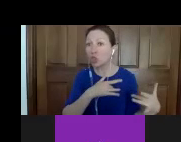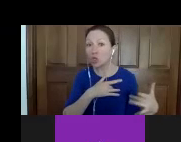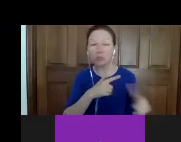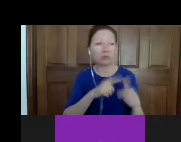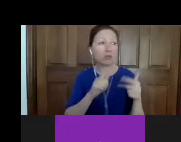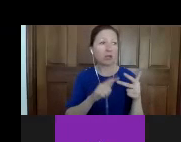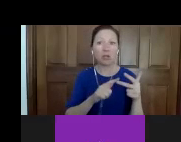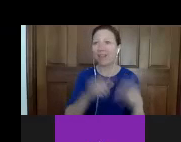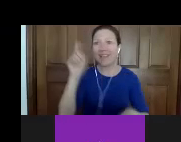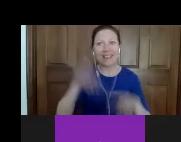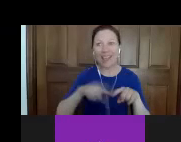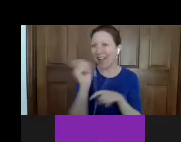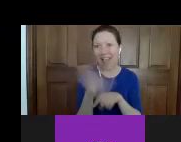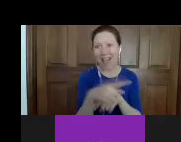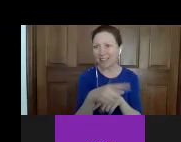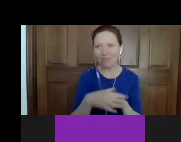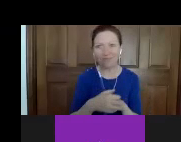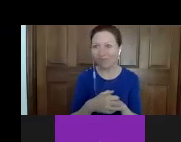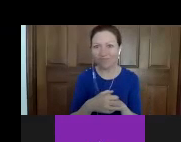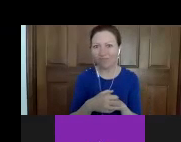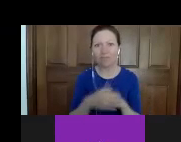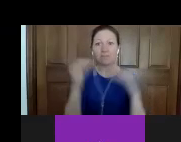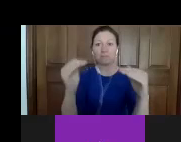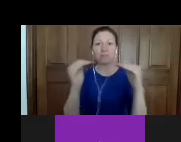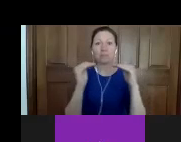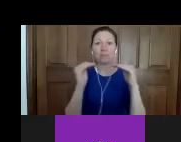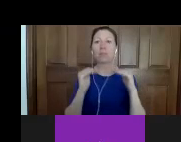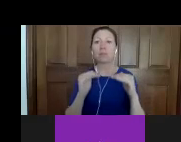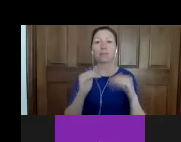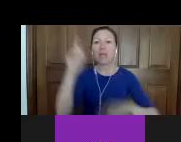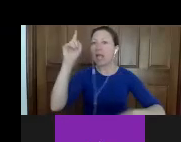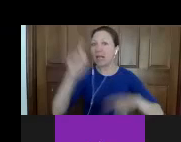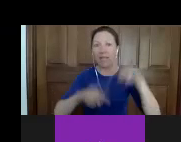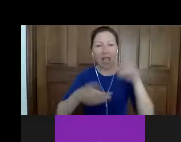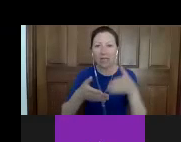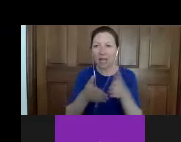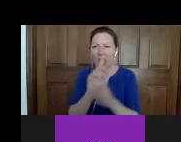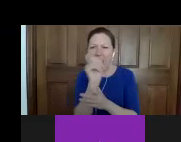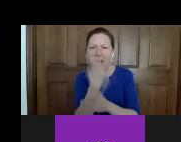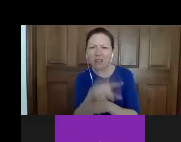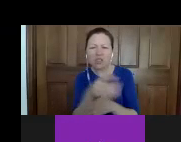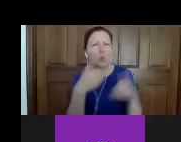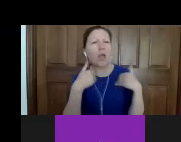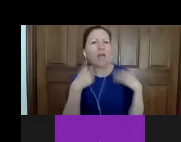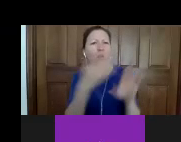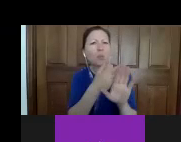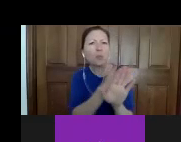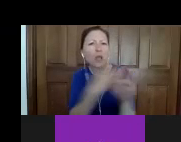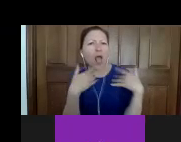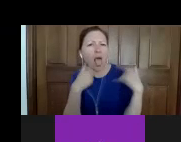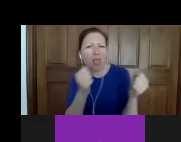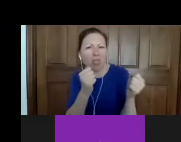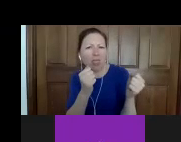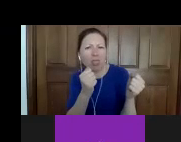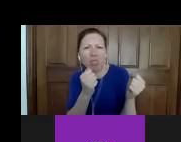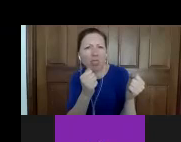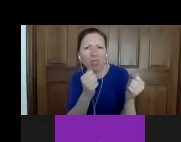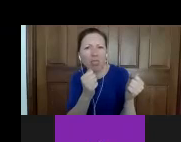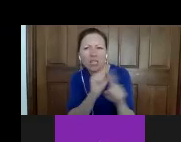They can also not ask you about pre existing health conditions. What they can ask you is